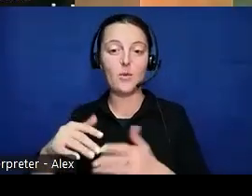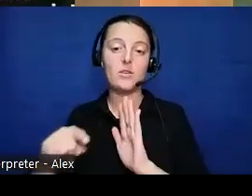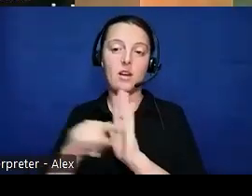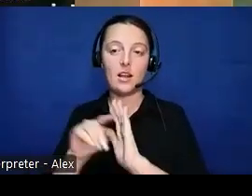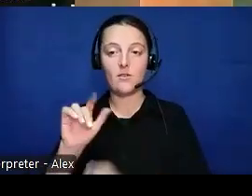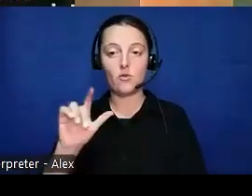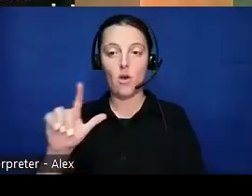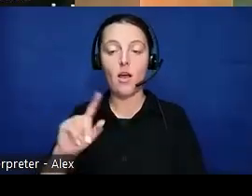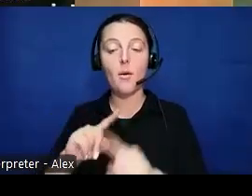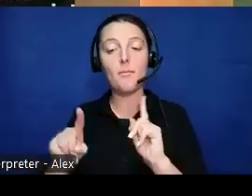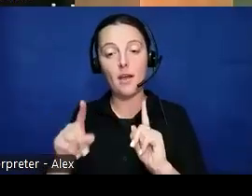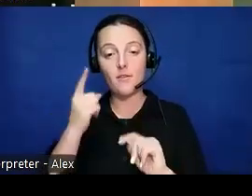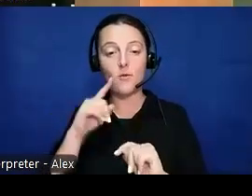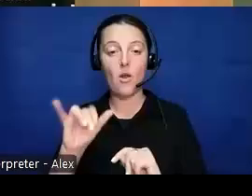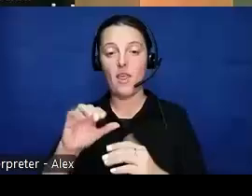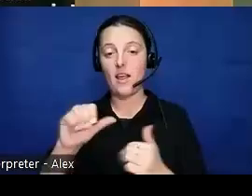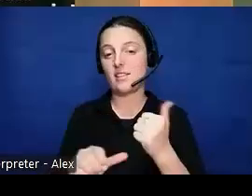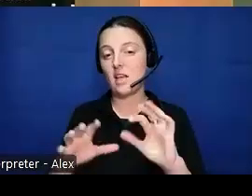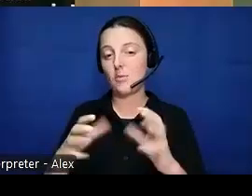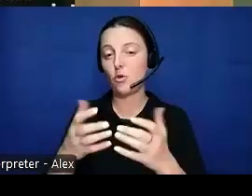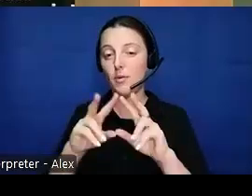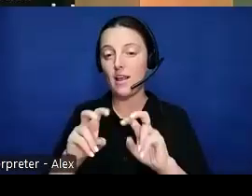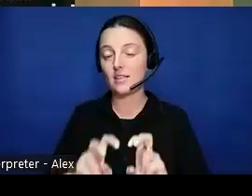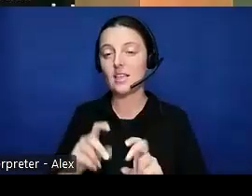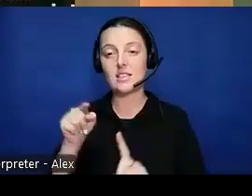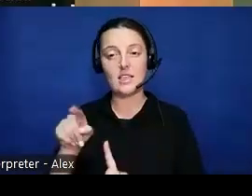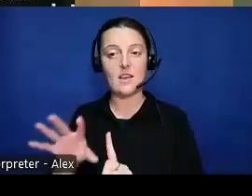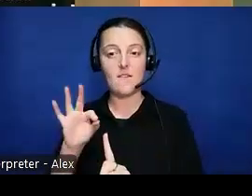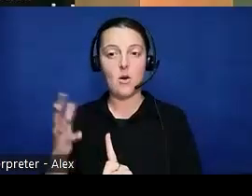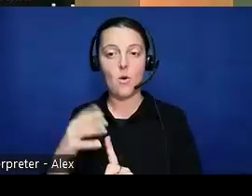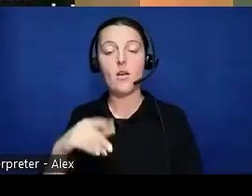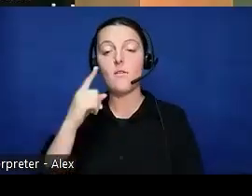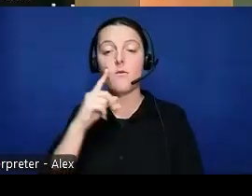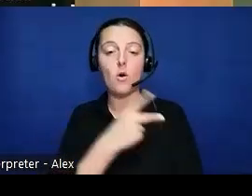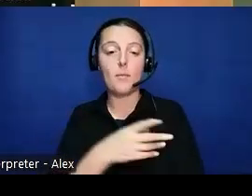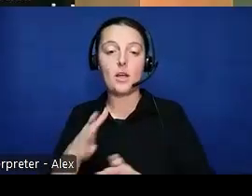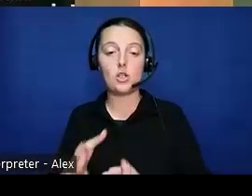patients who had hormone receptor negative breast cancer, so like triple negative breast cancer,